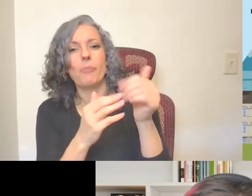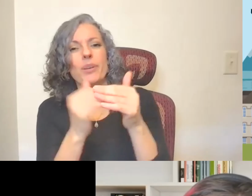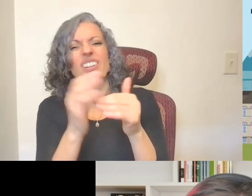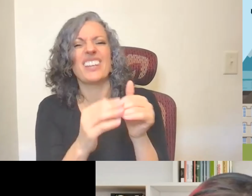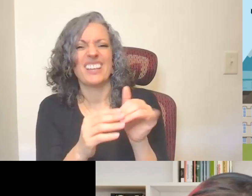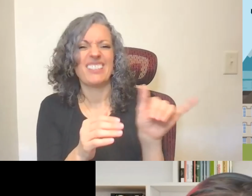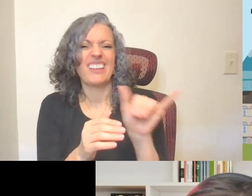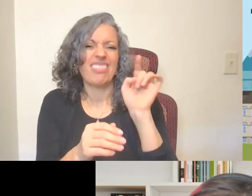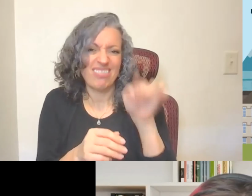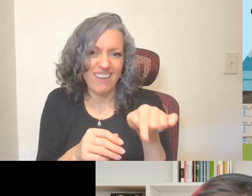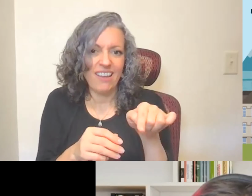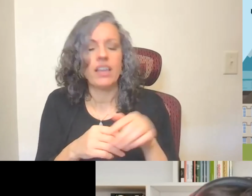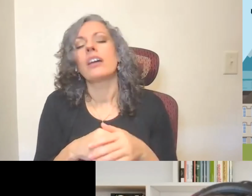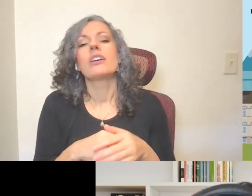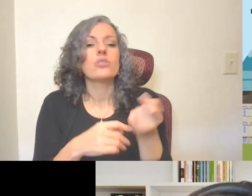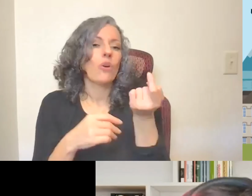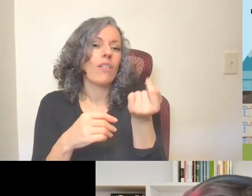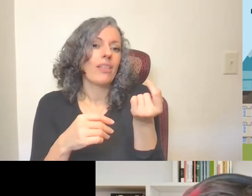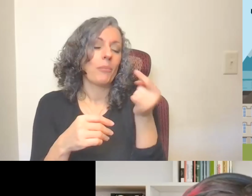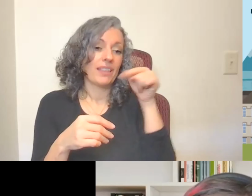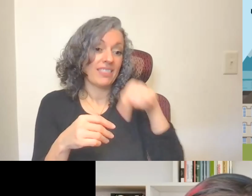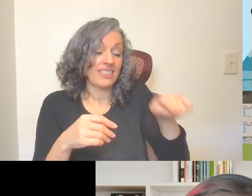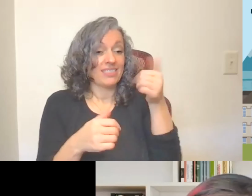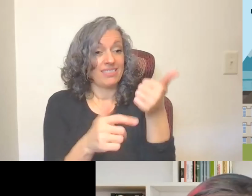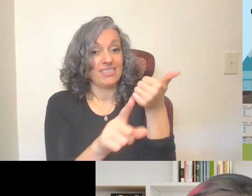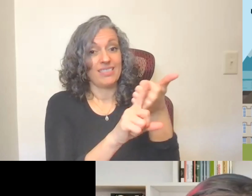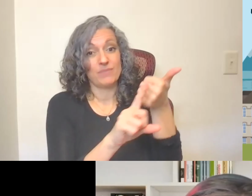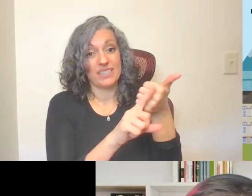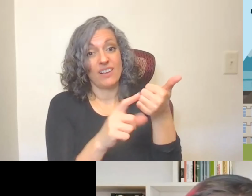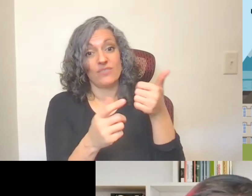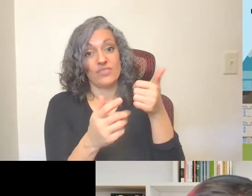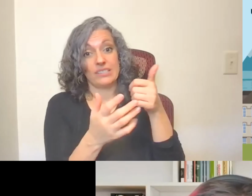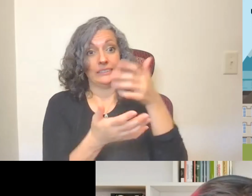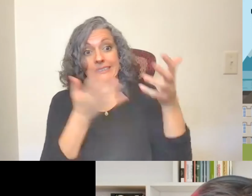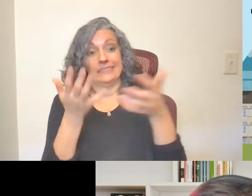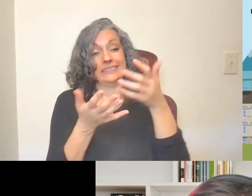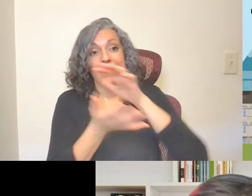So they're kind of a little bit lost on the digital one, so we're like you know what? Well, let's